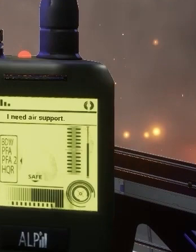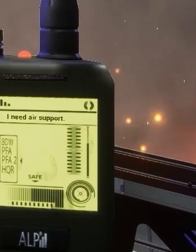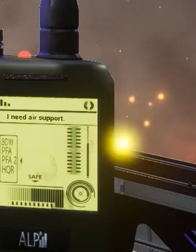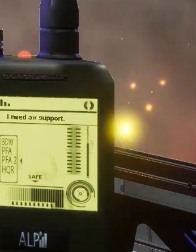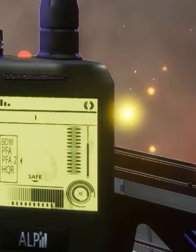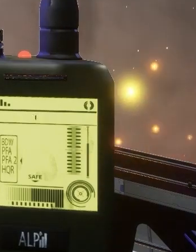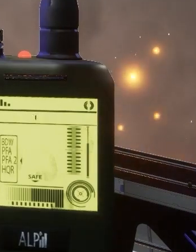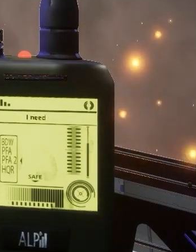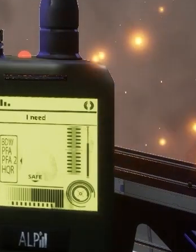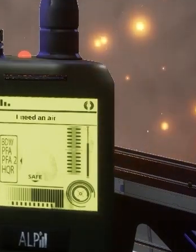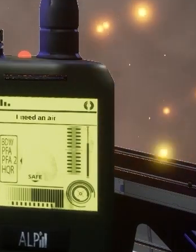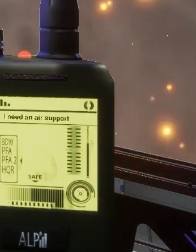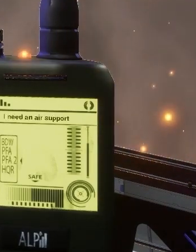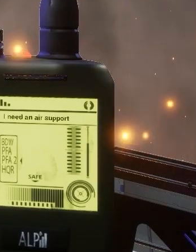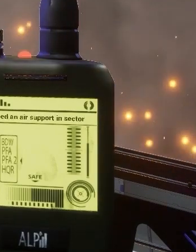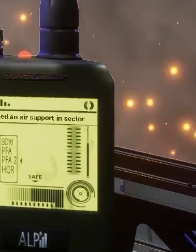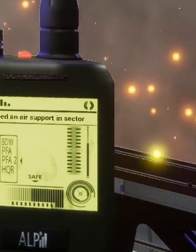[Man] I need to air support in sector seven.